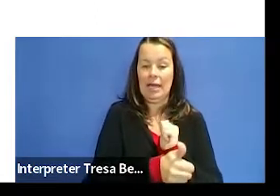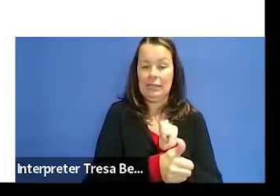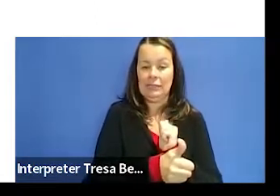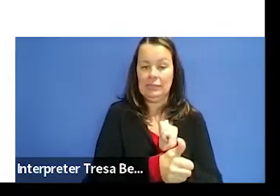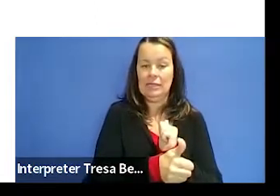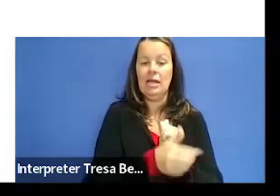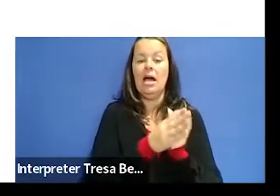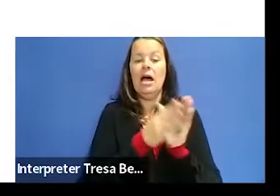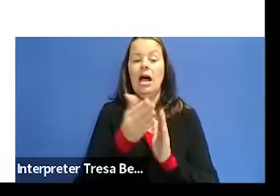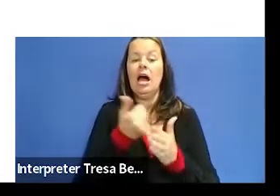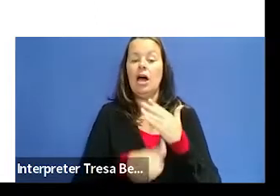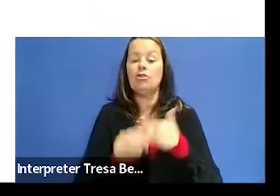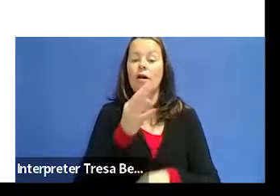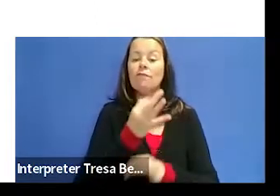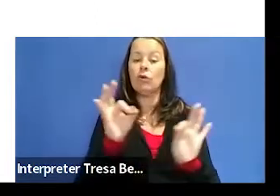the free apps we had an 80% pass.